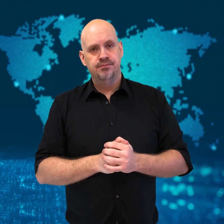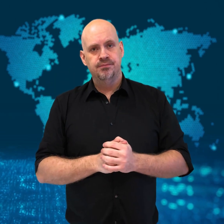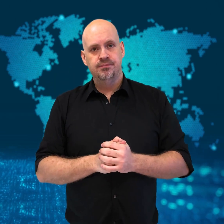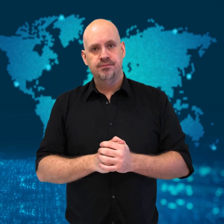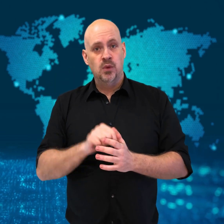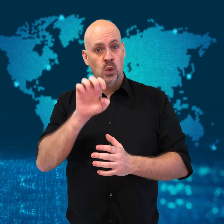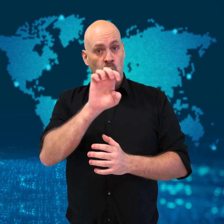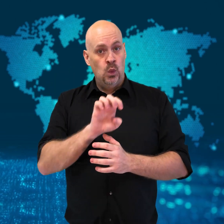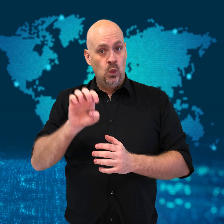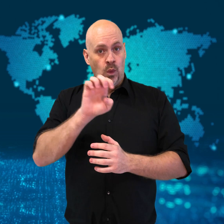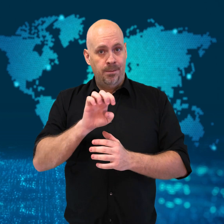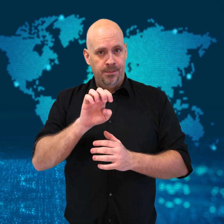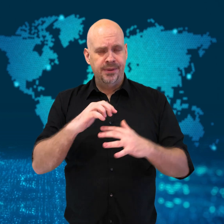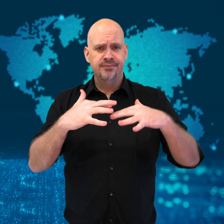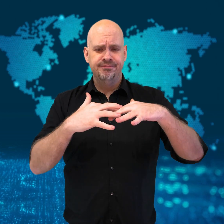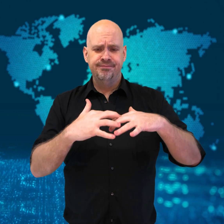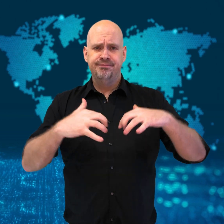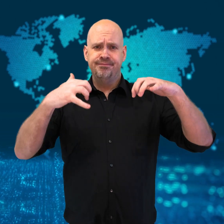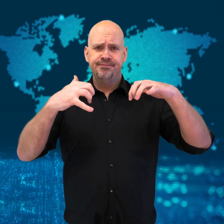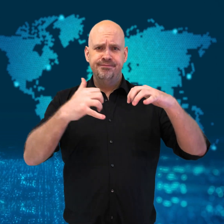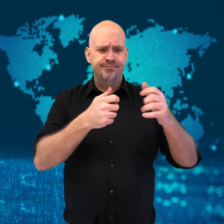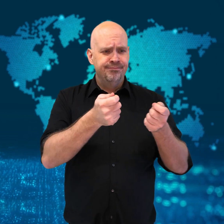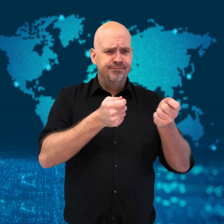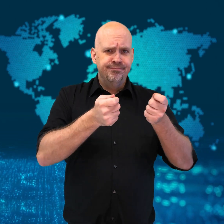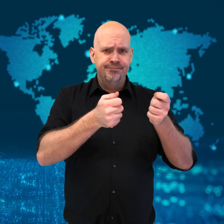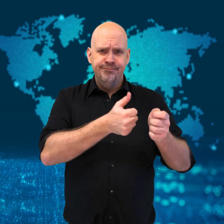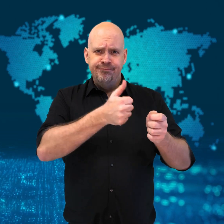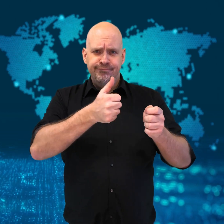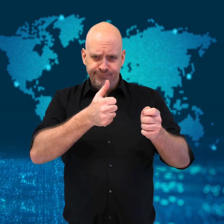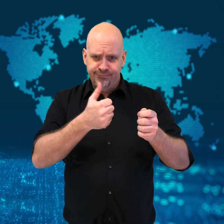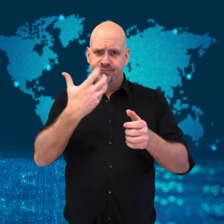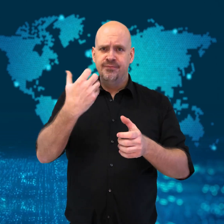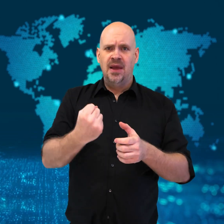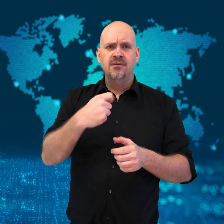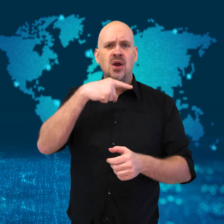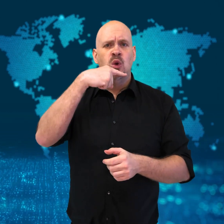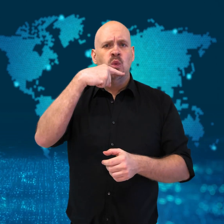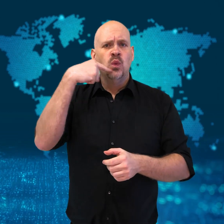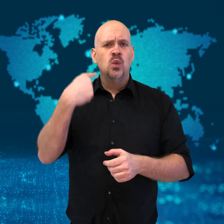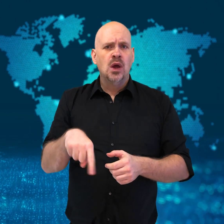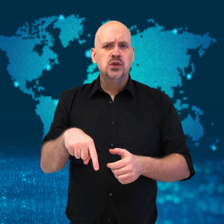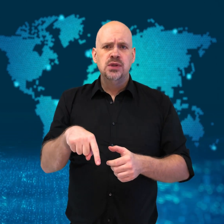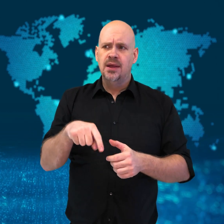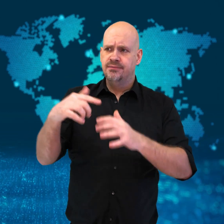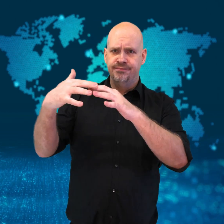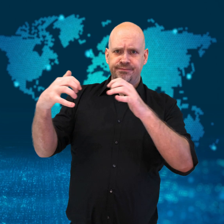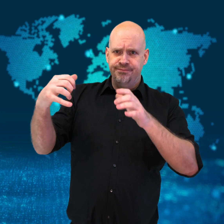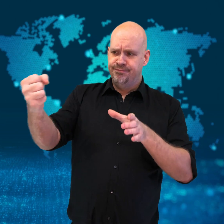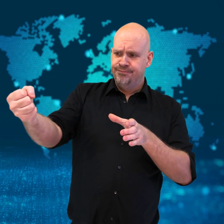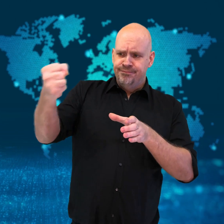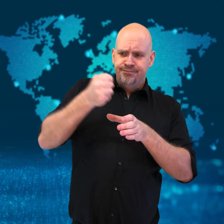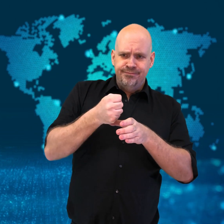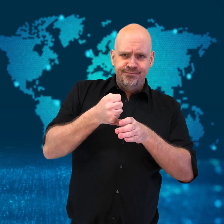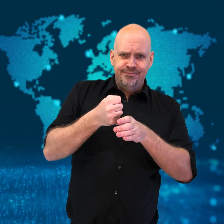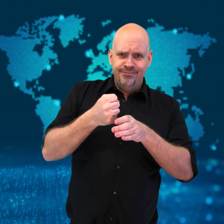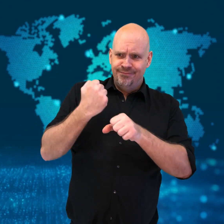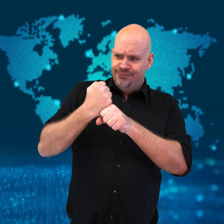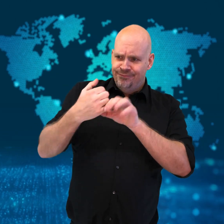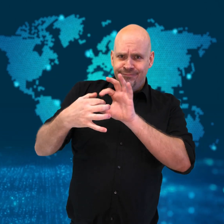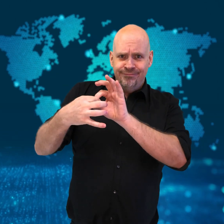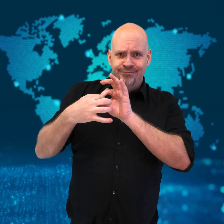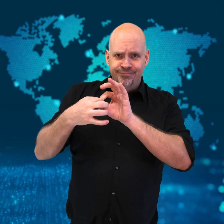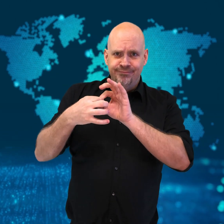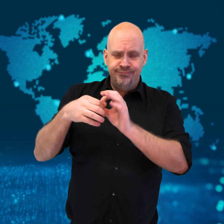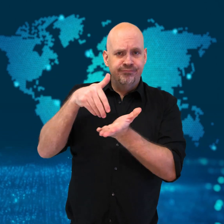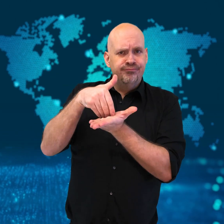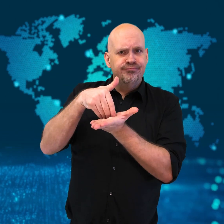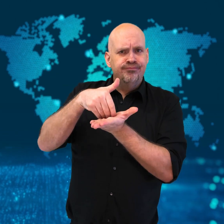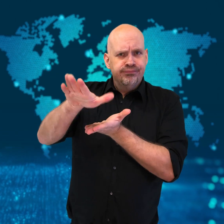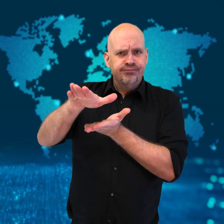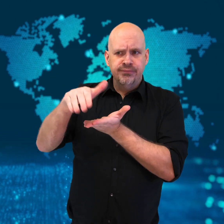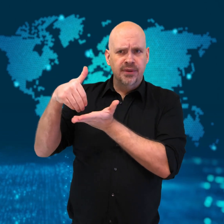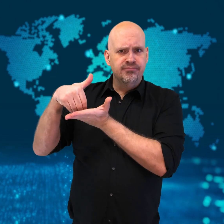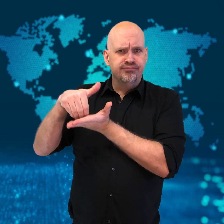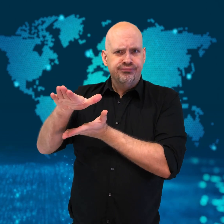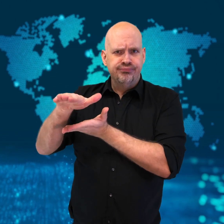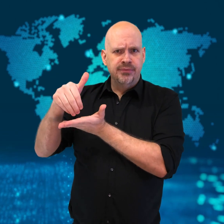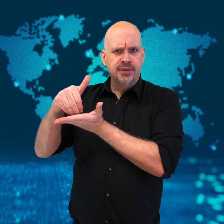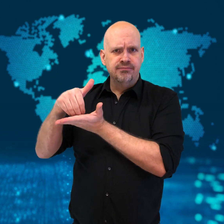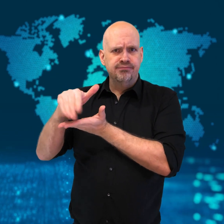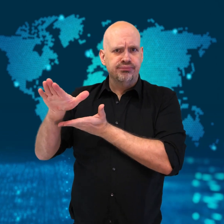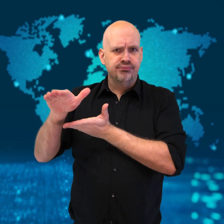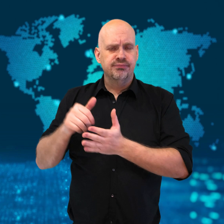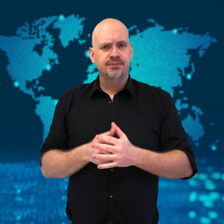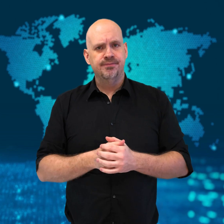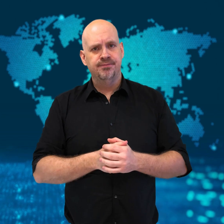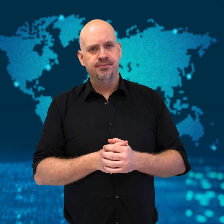Russian diplomats expelled